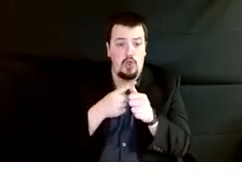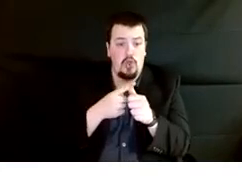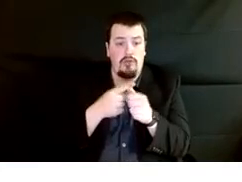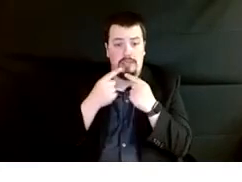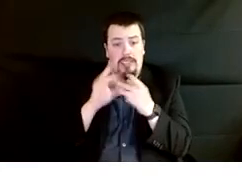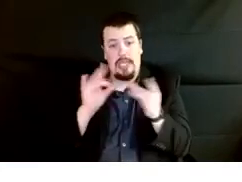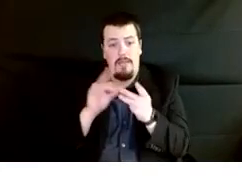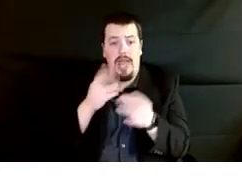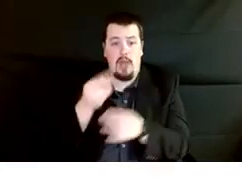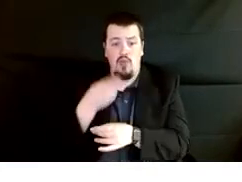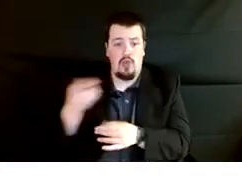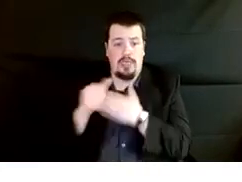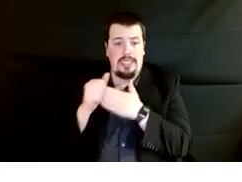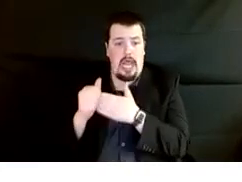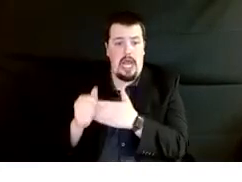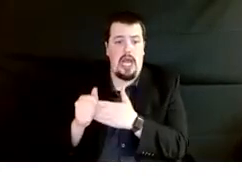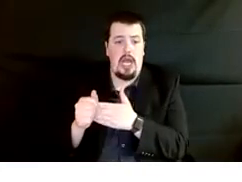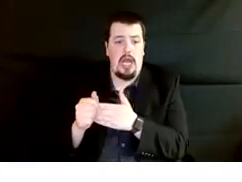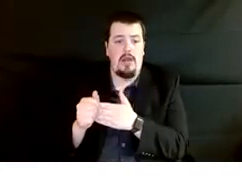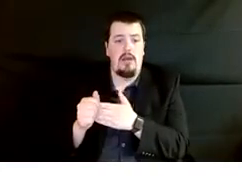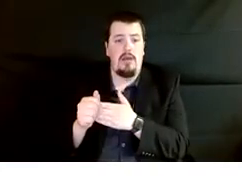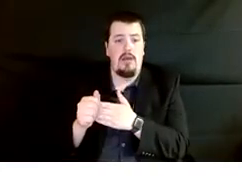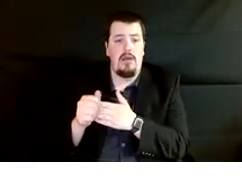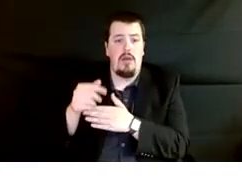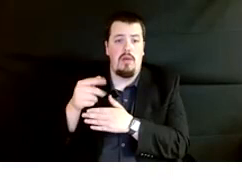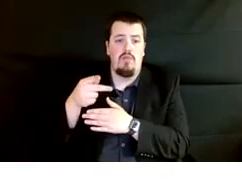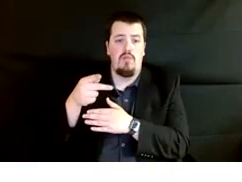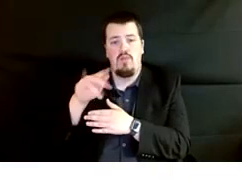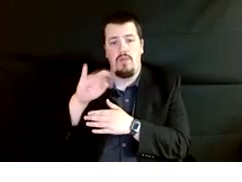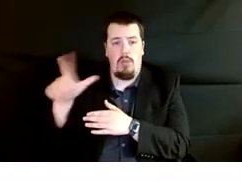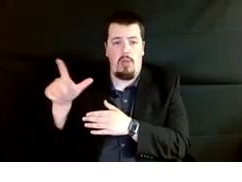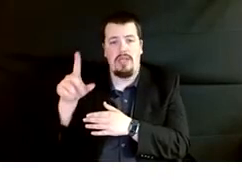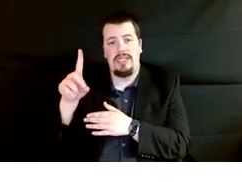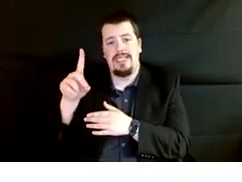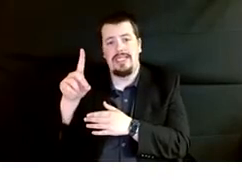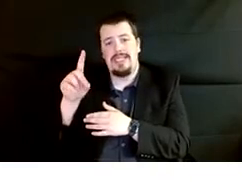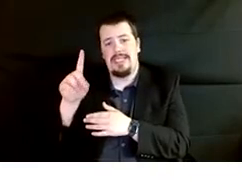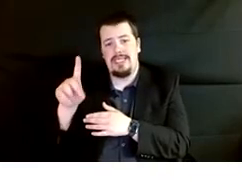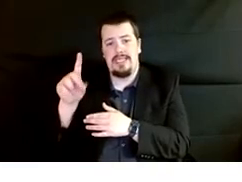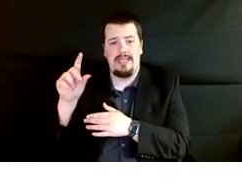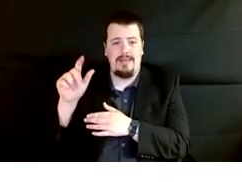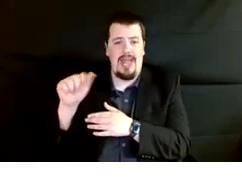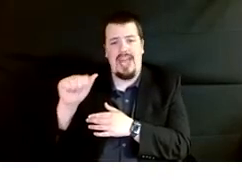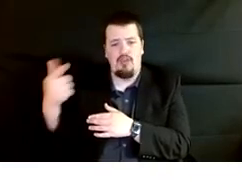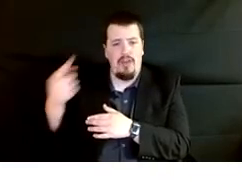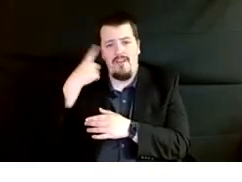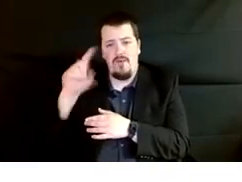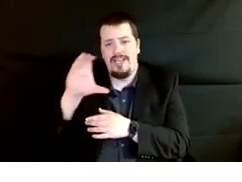Guide by Principal and Deputy Assistant Attorney General AG for Civil Rights that addresses the